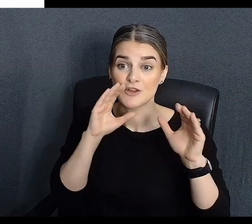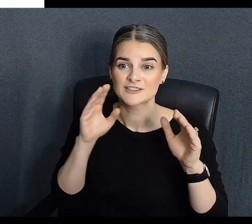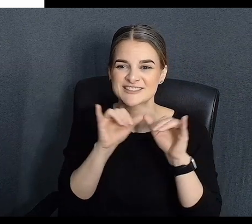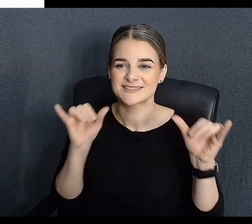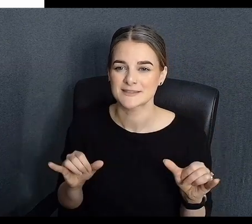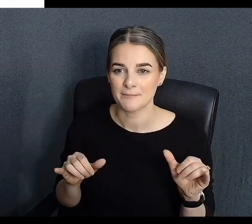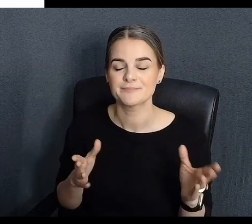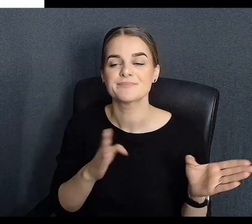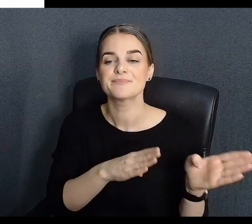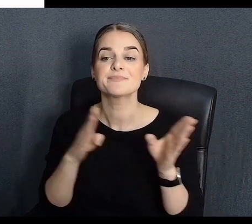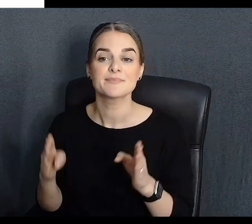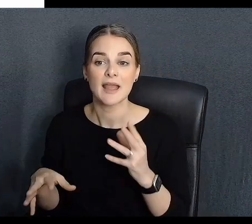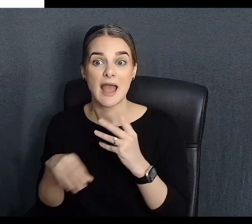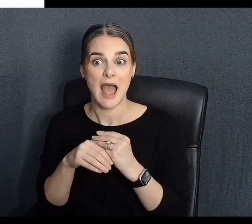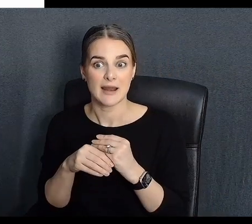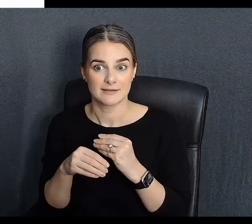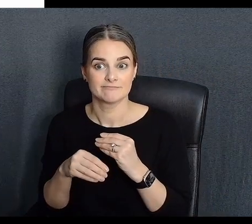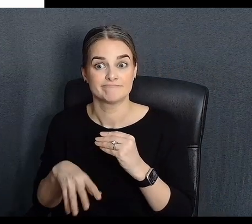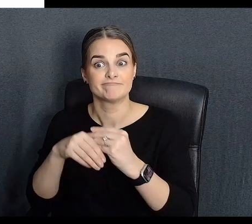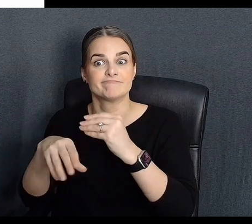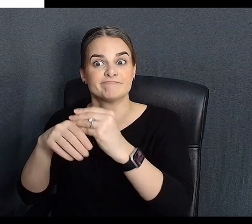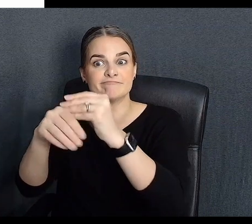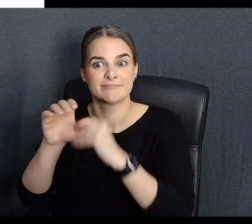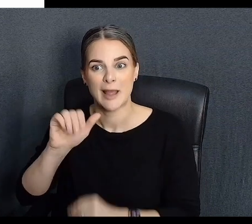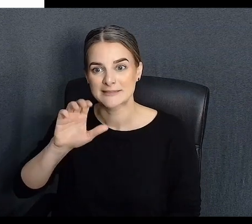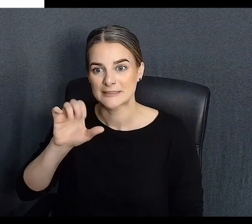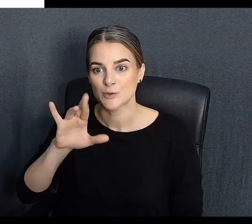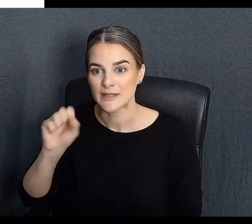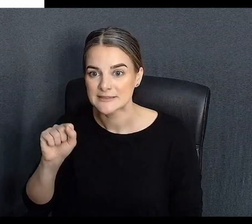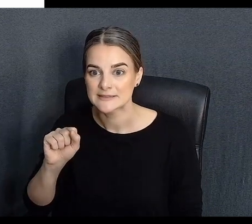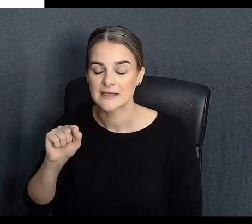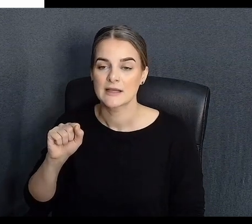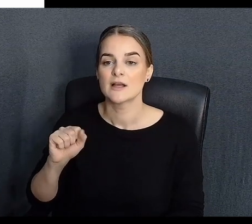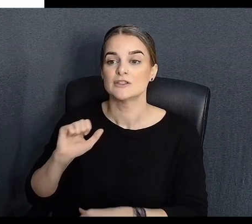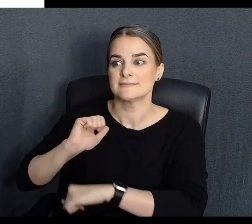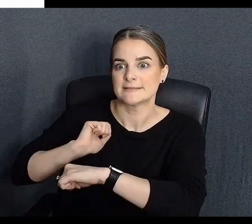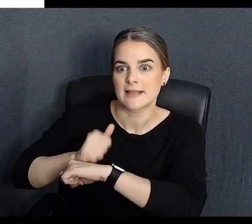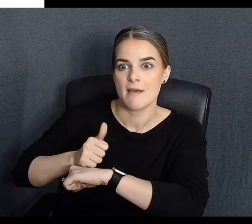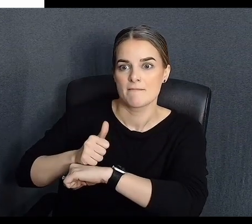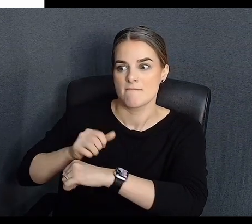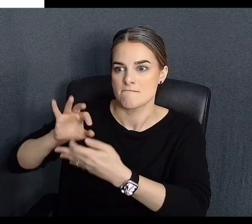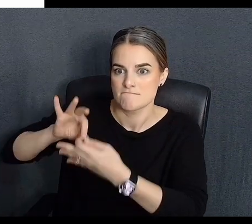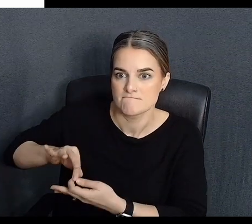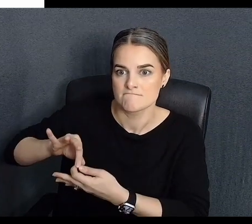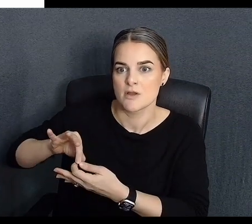so things like mounting equipment, key guards, anything like that, those additional accessories are also